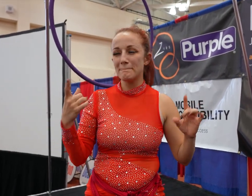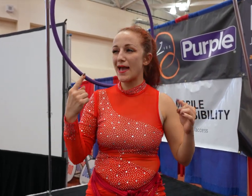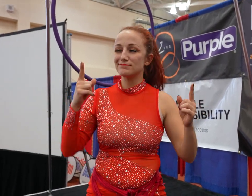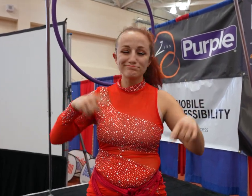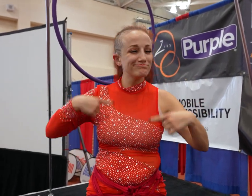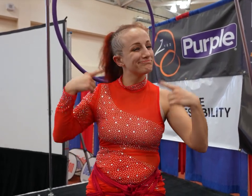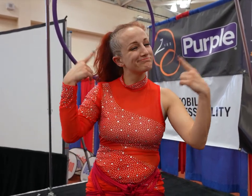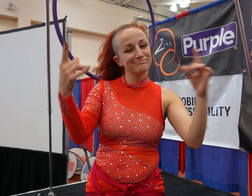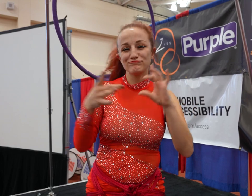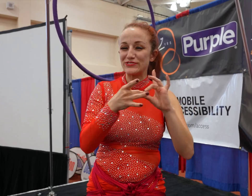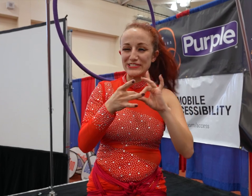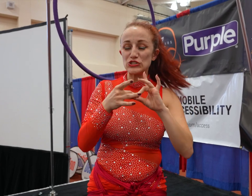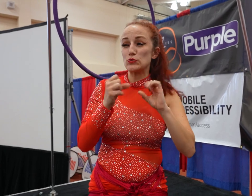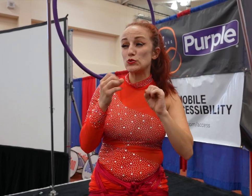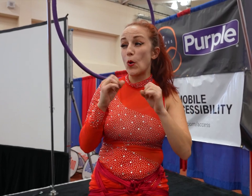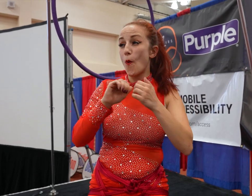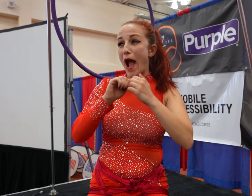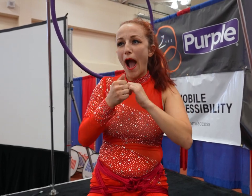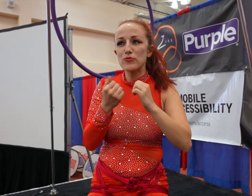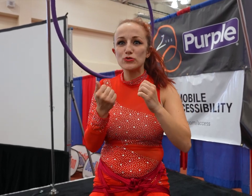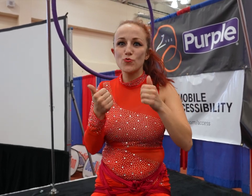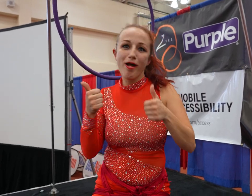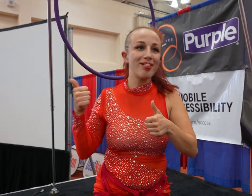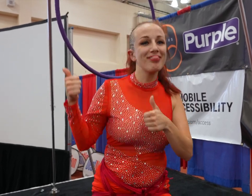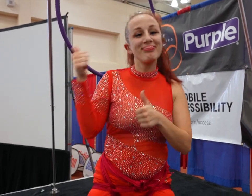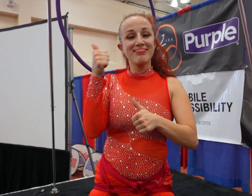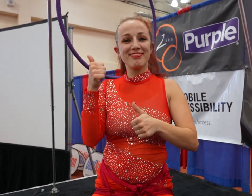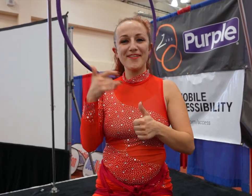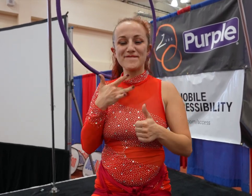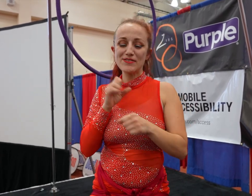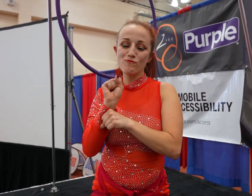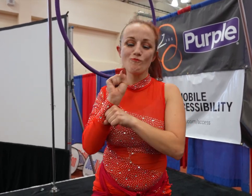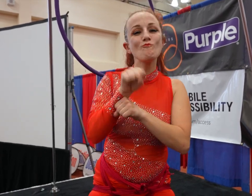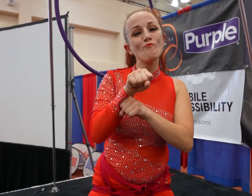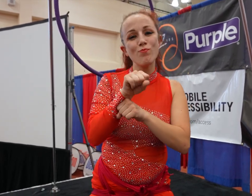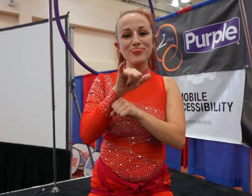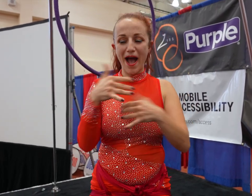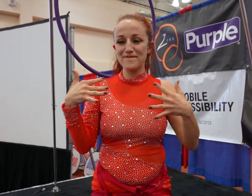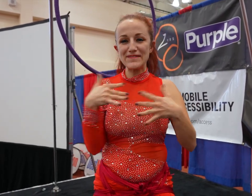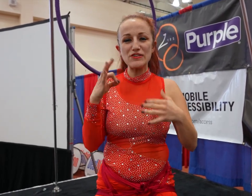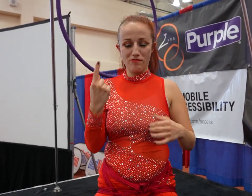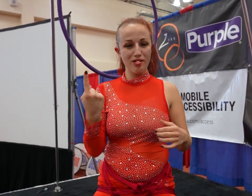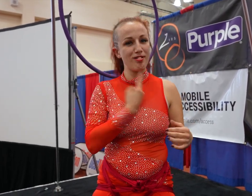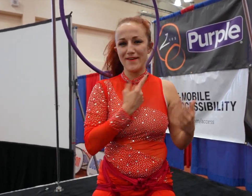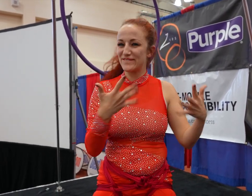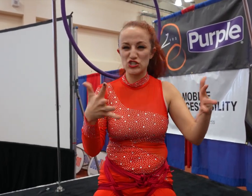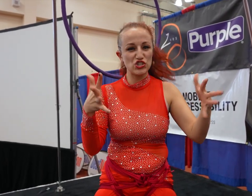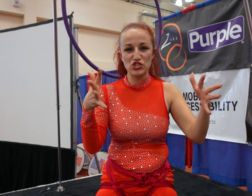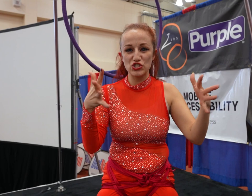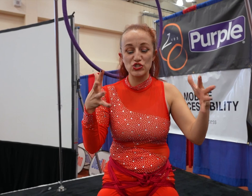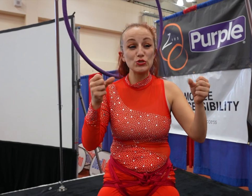We’re all familiar with that, so how do we overcome and beat that fear of being alone?